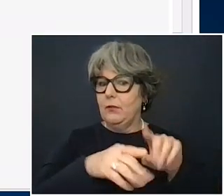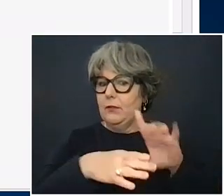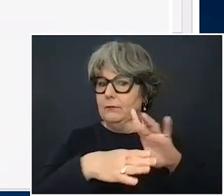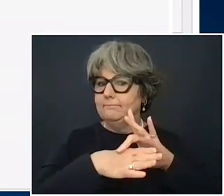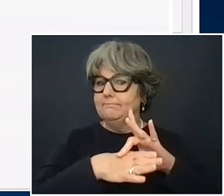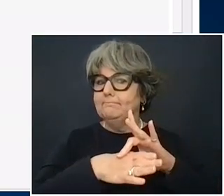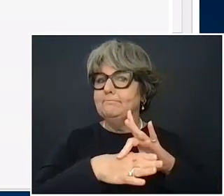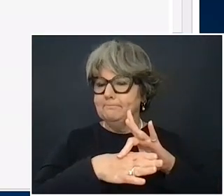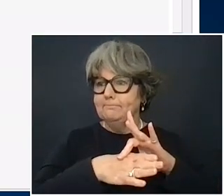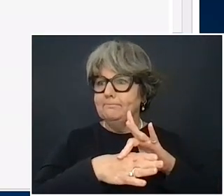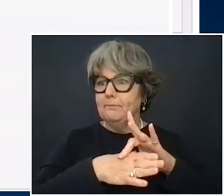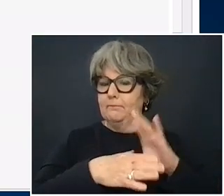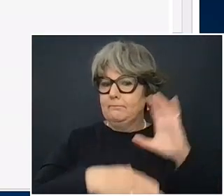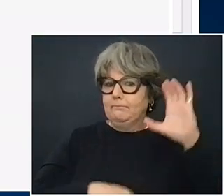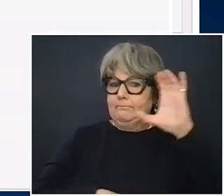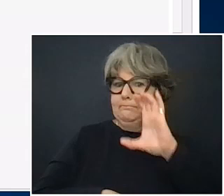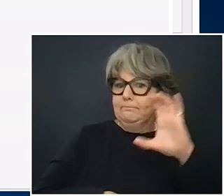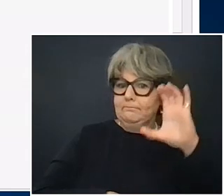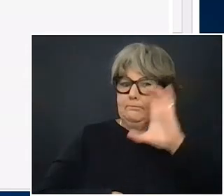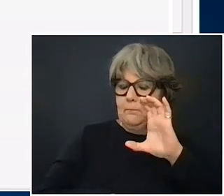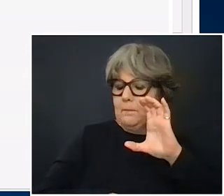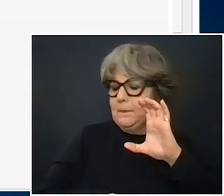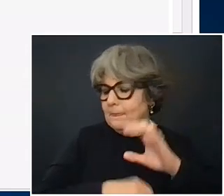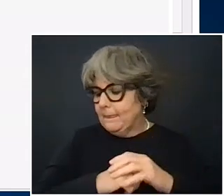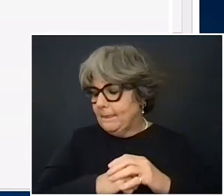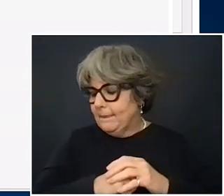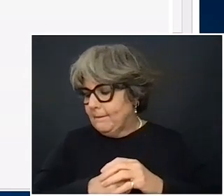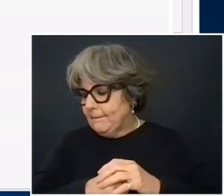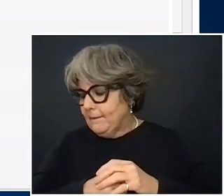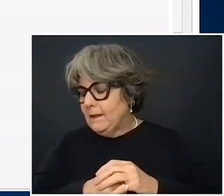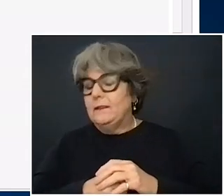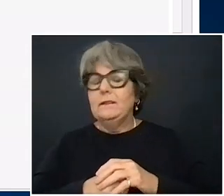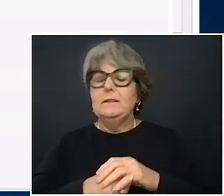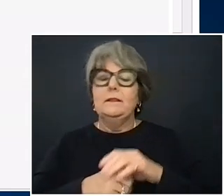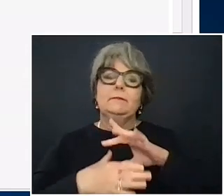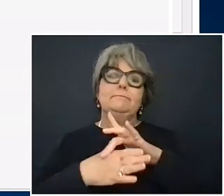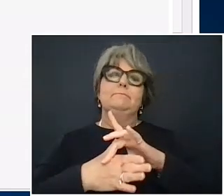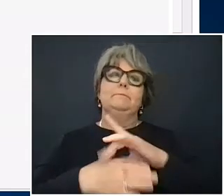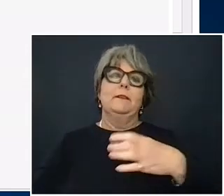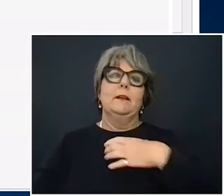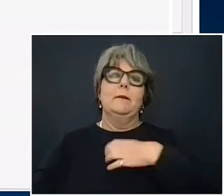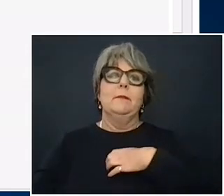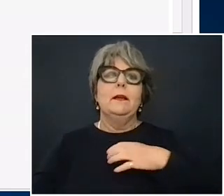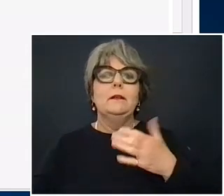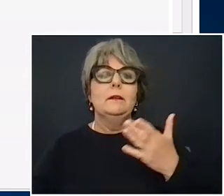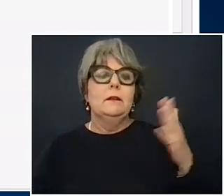It's the substance of the complaint. Yeah. Do you- does the Department have any